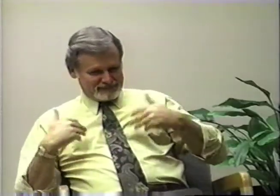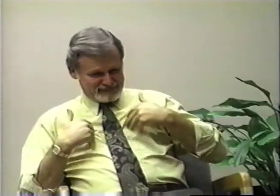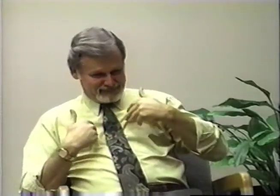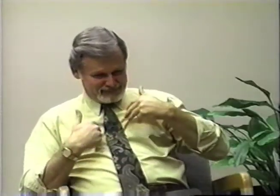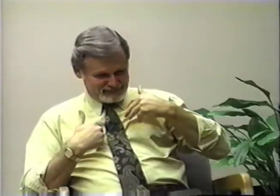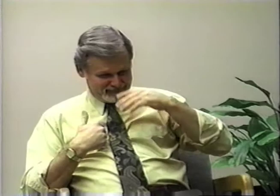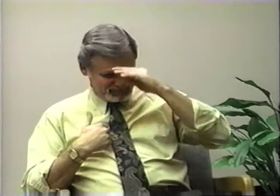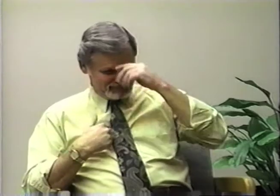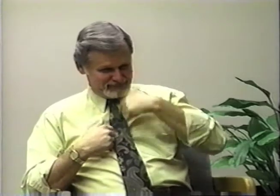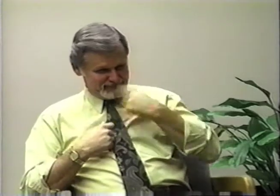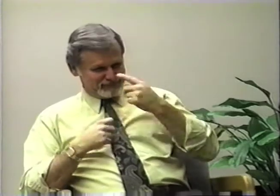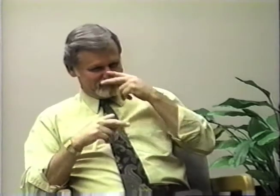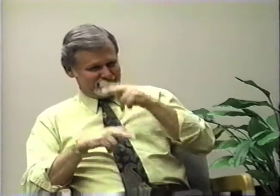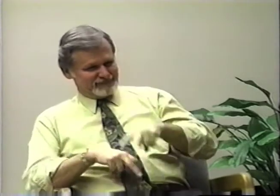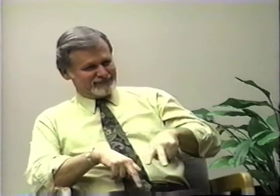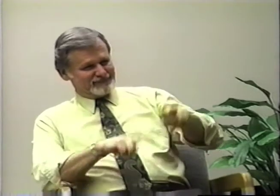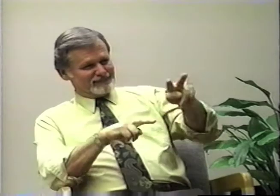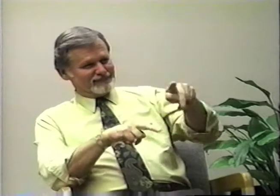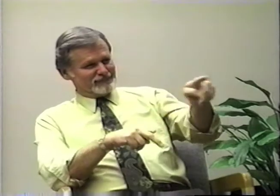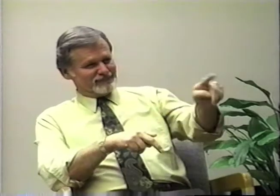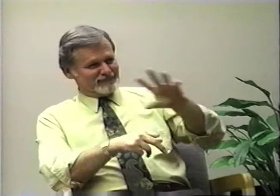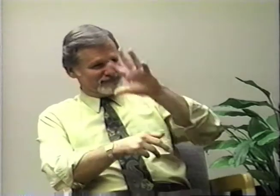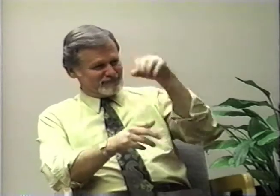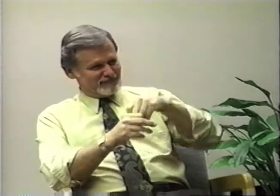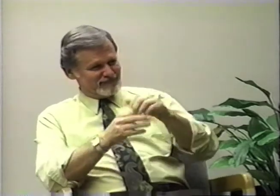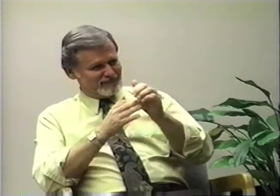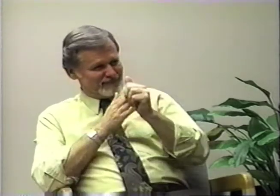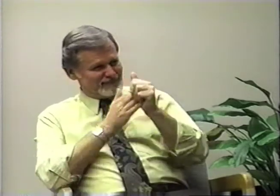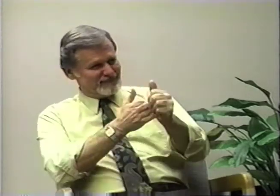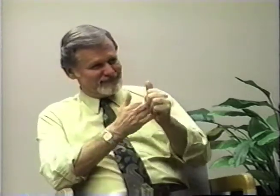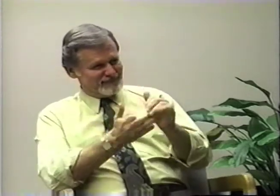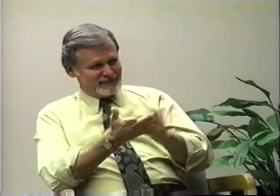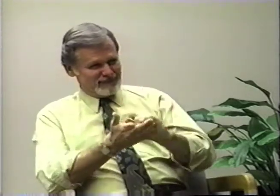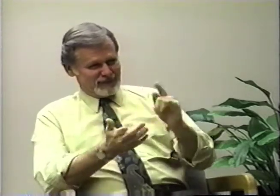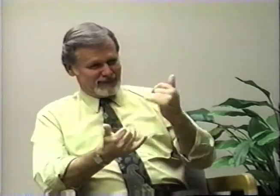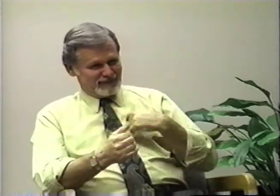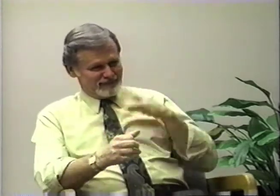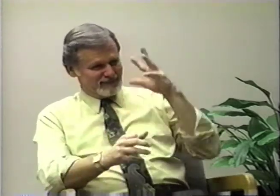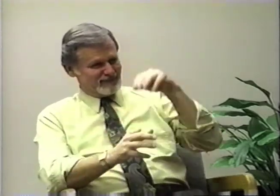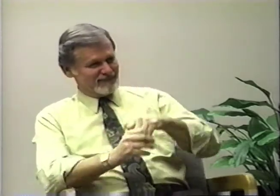I remember when I was a young boy, I really looked up to you, Lloyd,